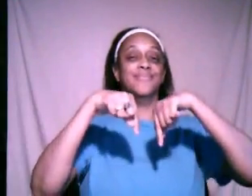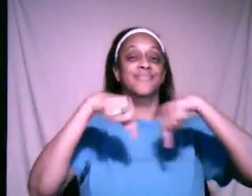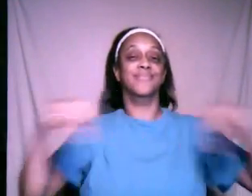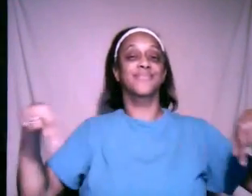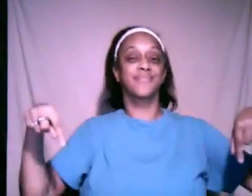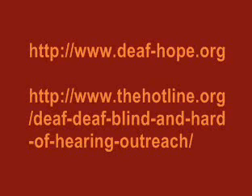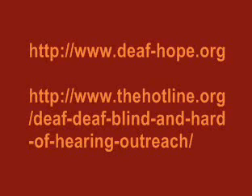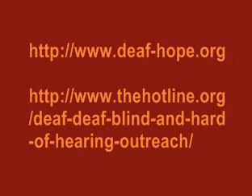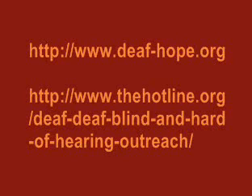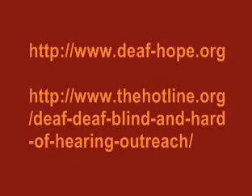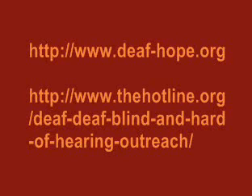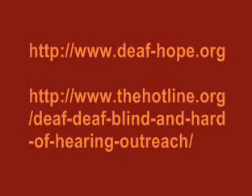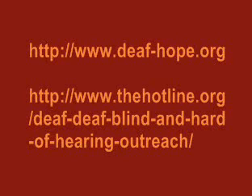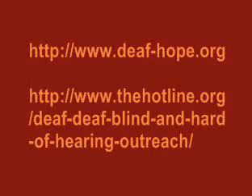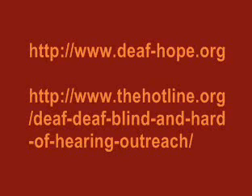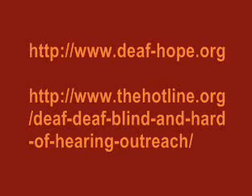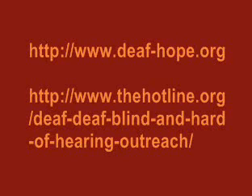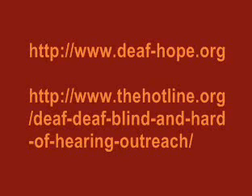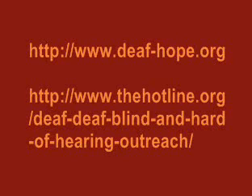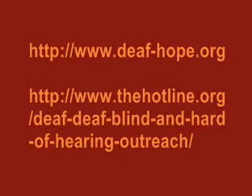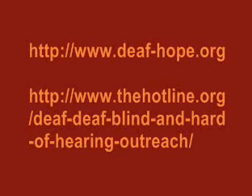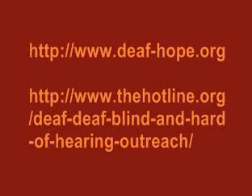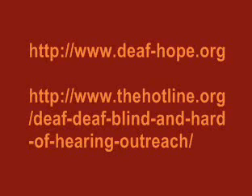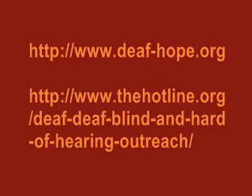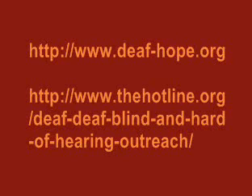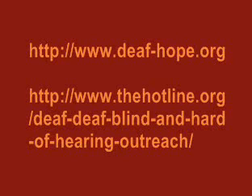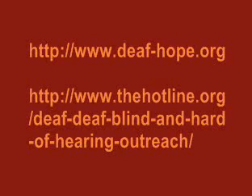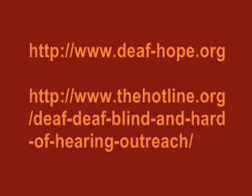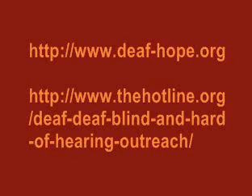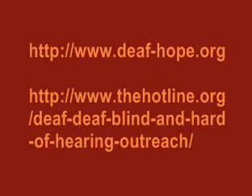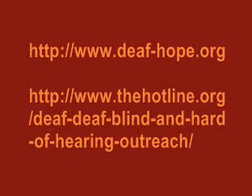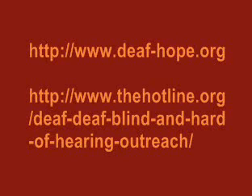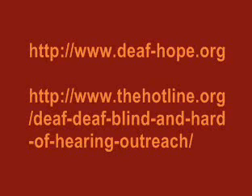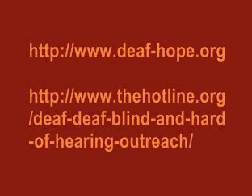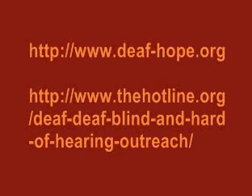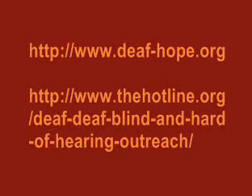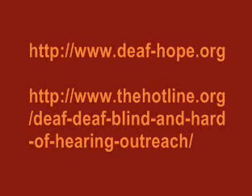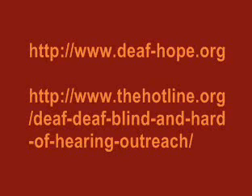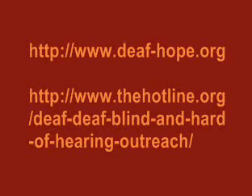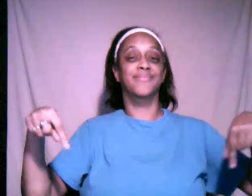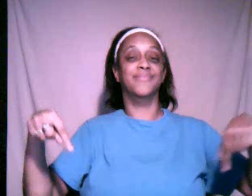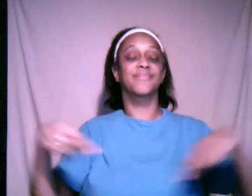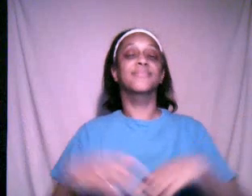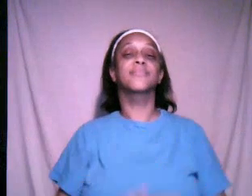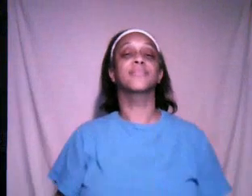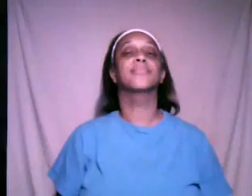(link)